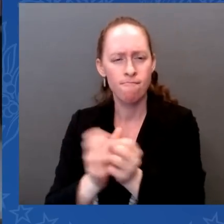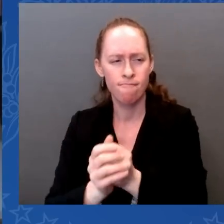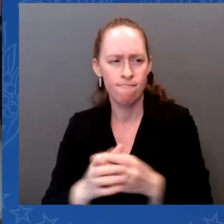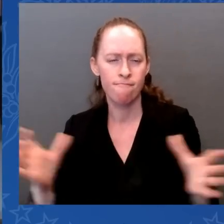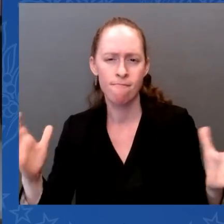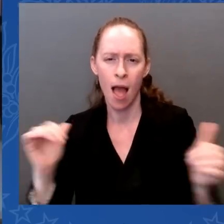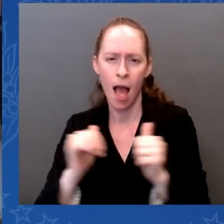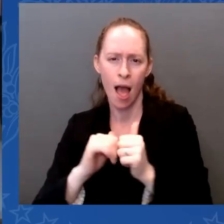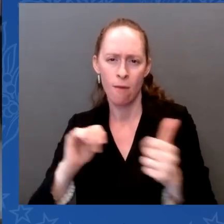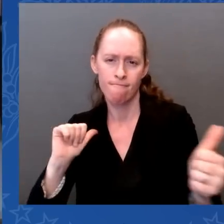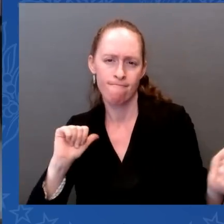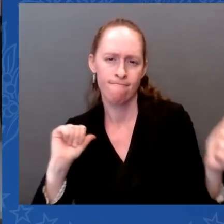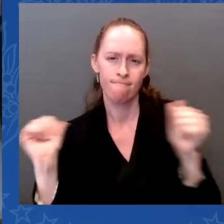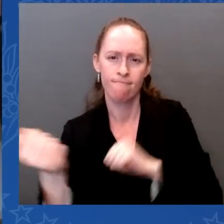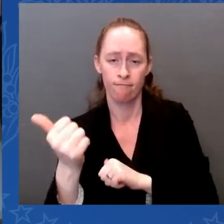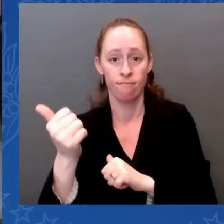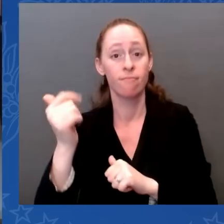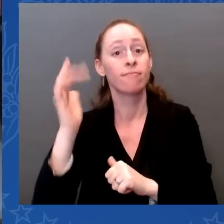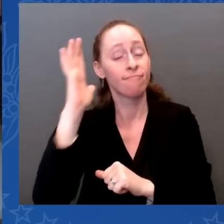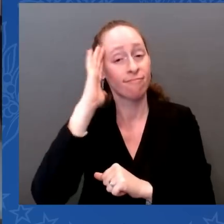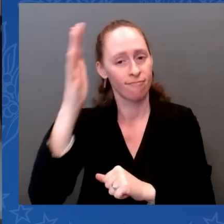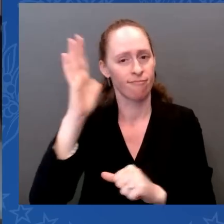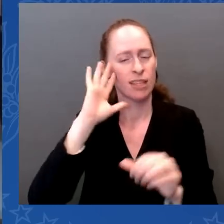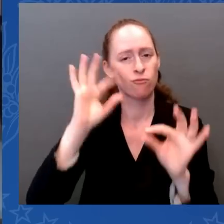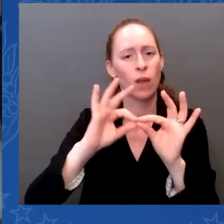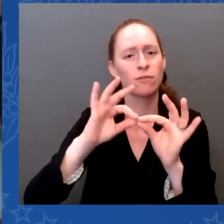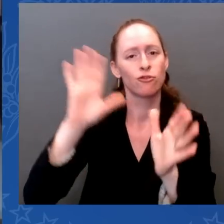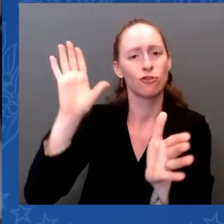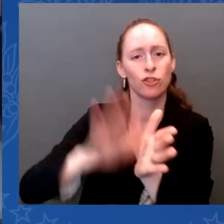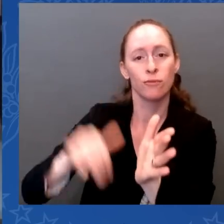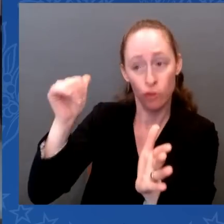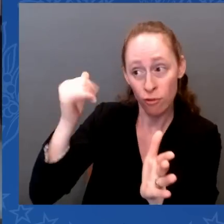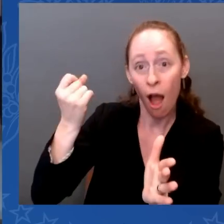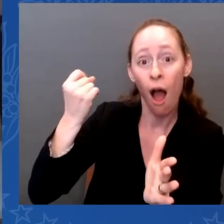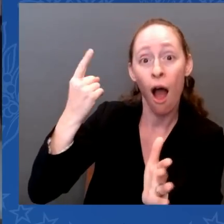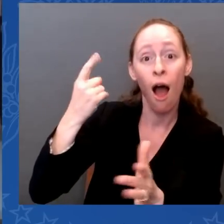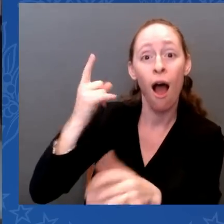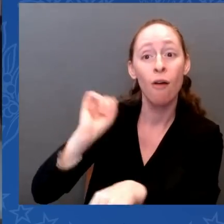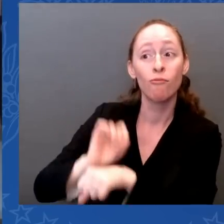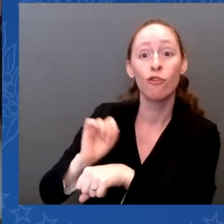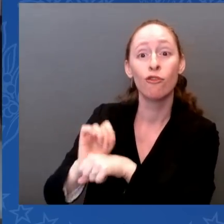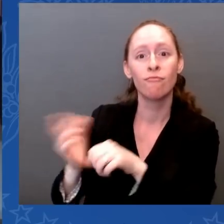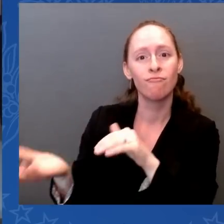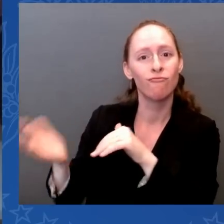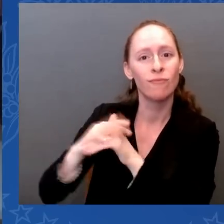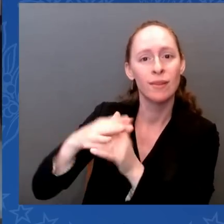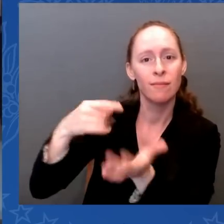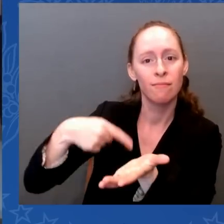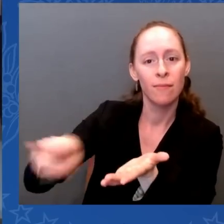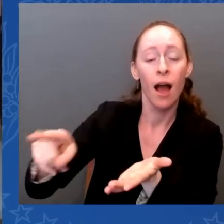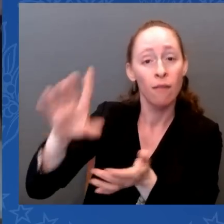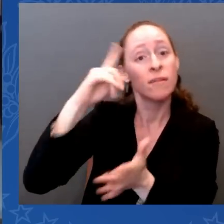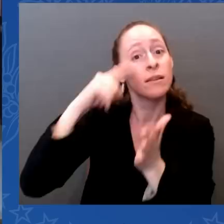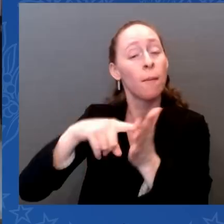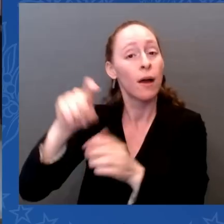One thing we've done is to make more affordable hearing aids available over the counter starting next month so people don't have to pay the expensive --